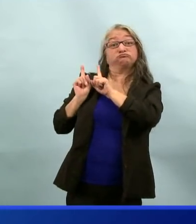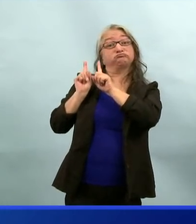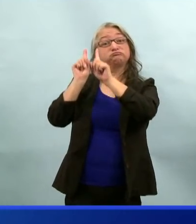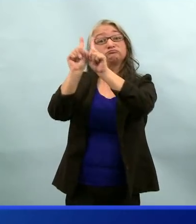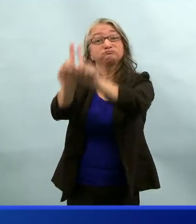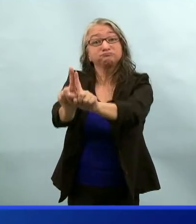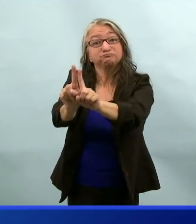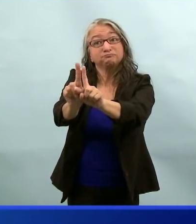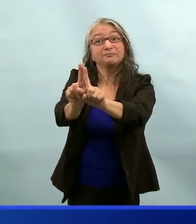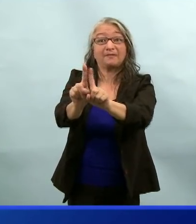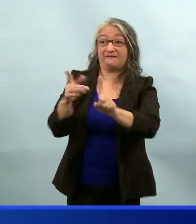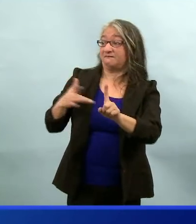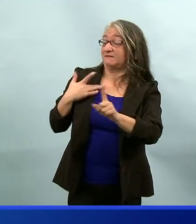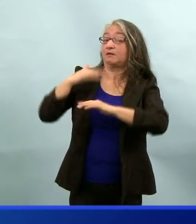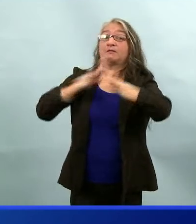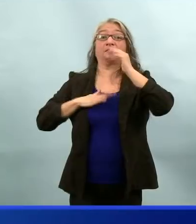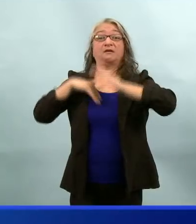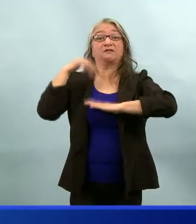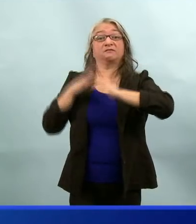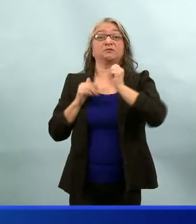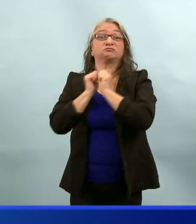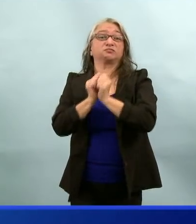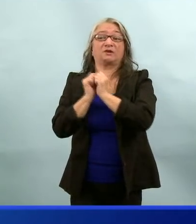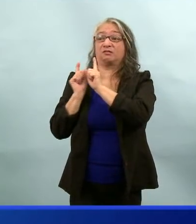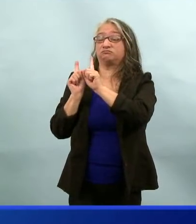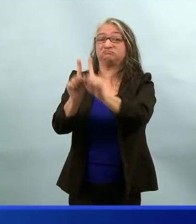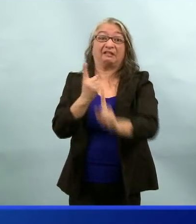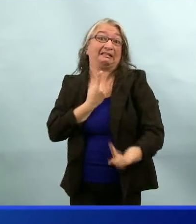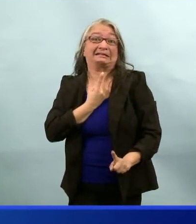people have so many choices of where they can go for their next dose